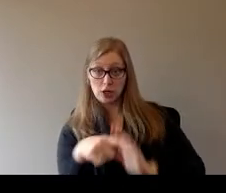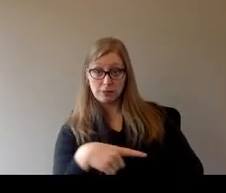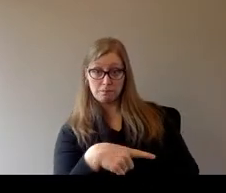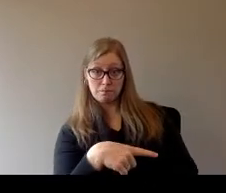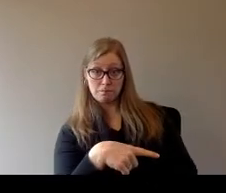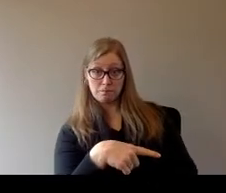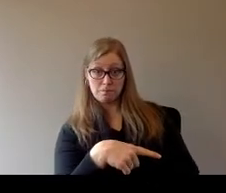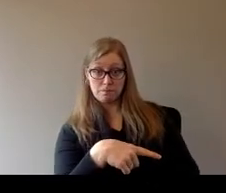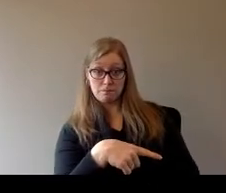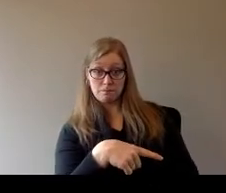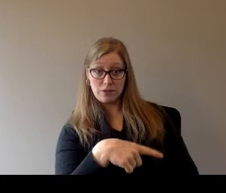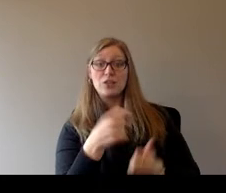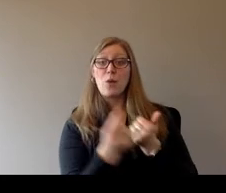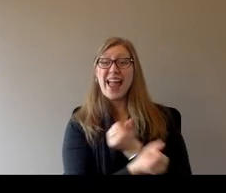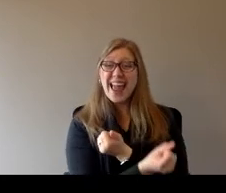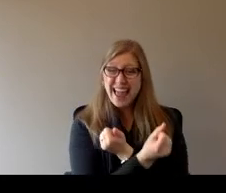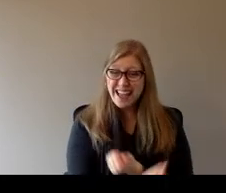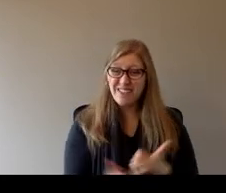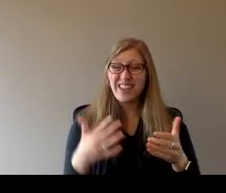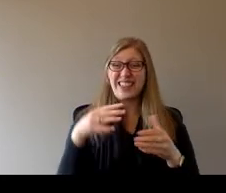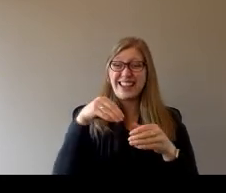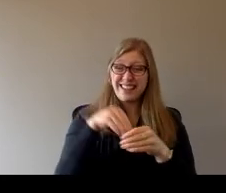this week 1 folder.